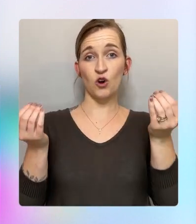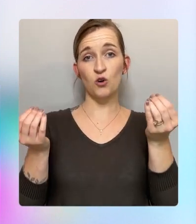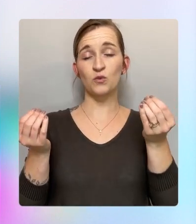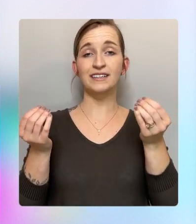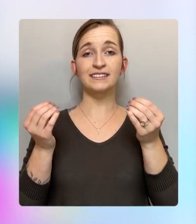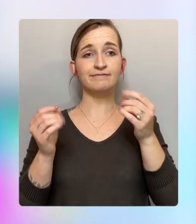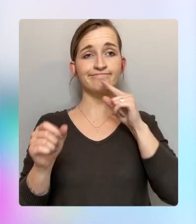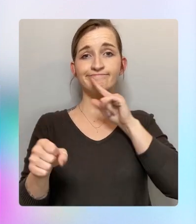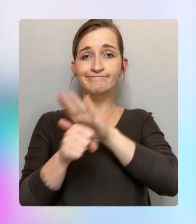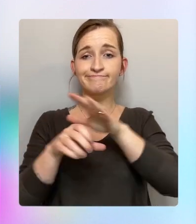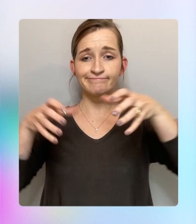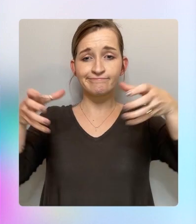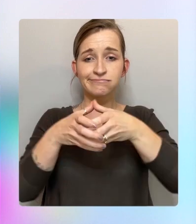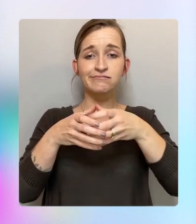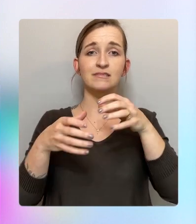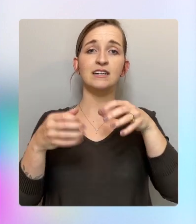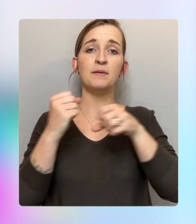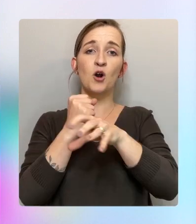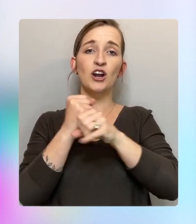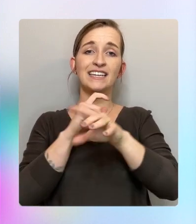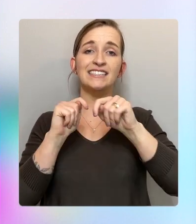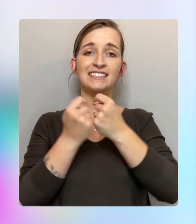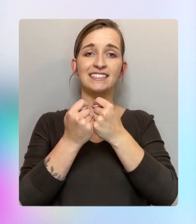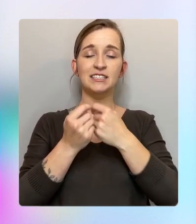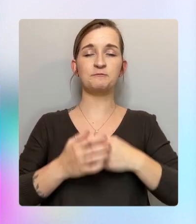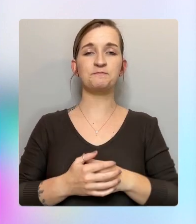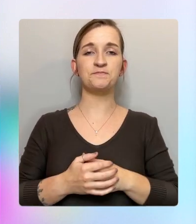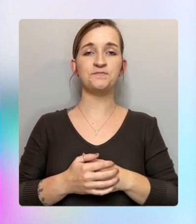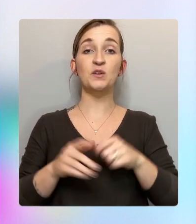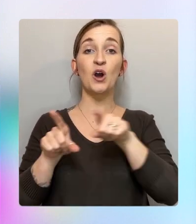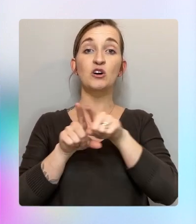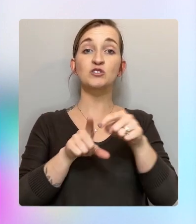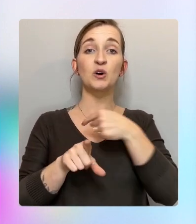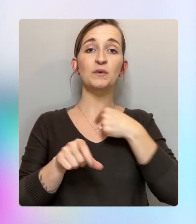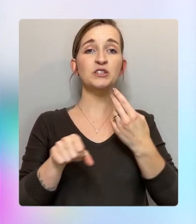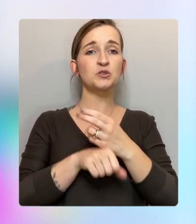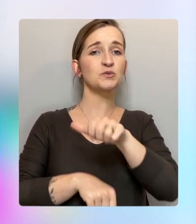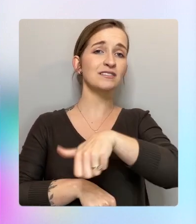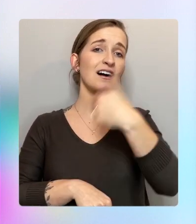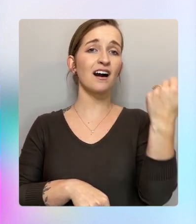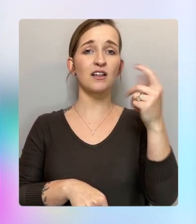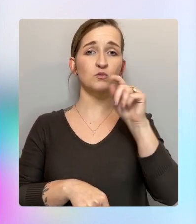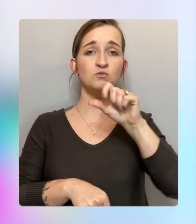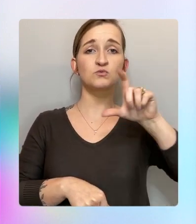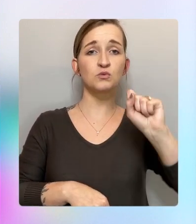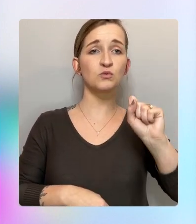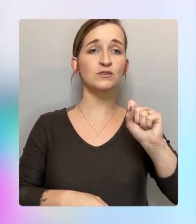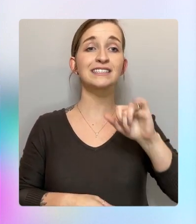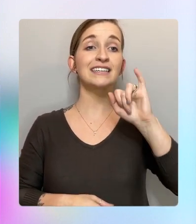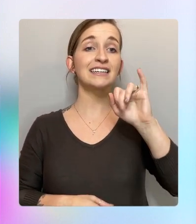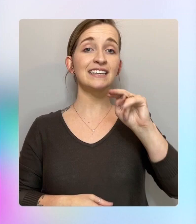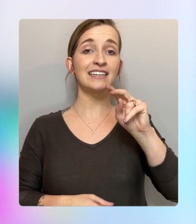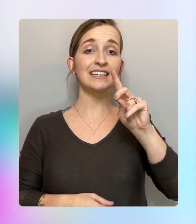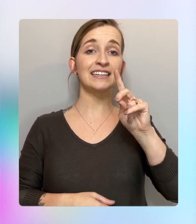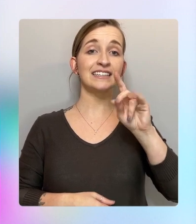Additionally, we've leveraged tools like Catapult, Indie Boost, and Keymailer, that make it possible to connect with content creators and influencers